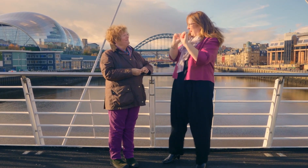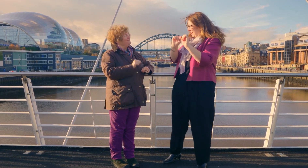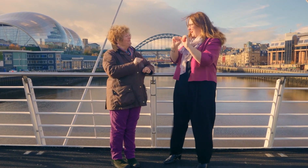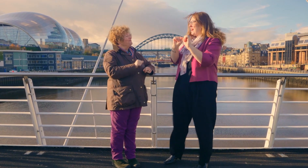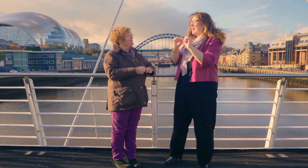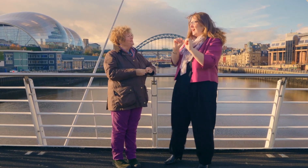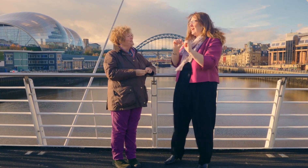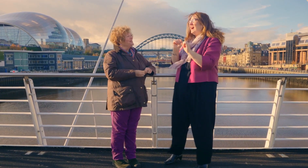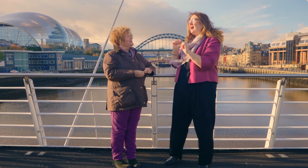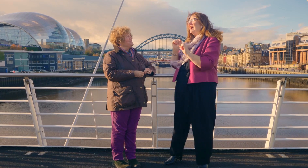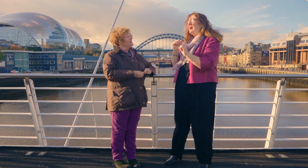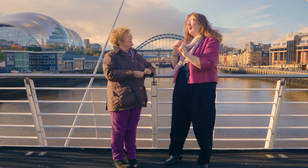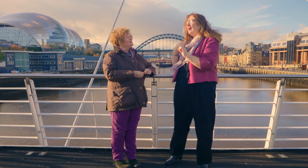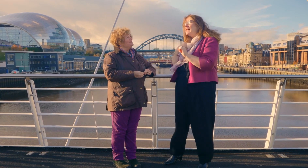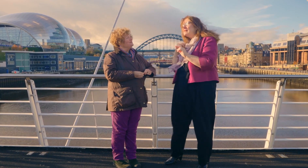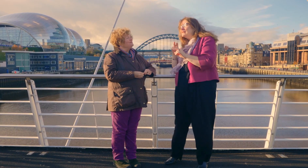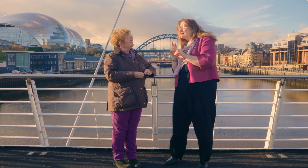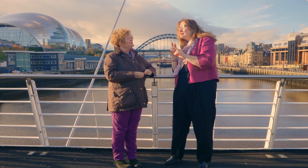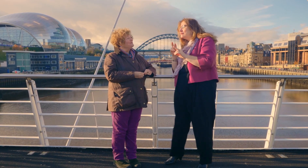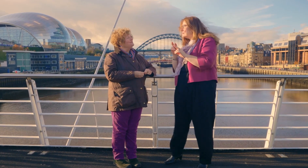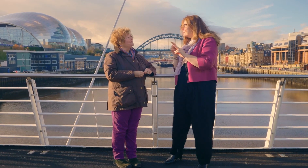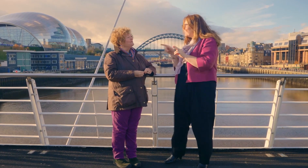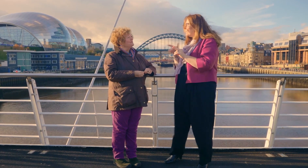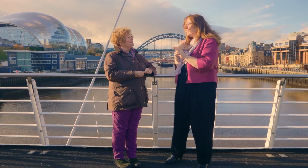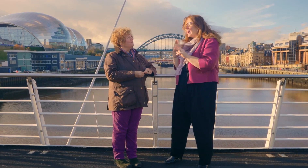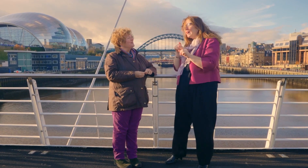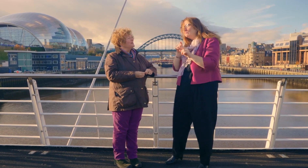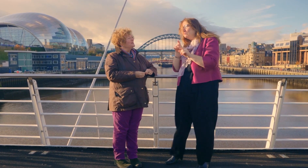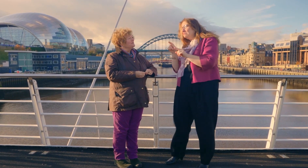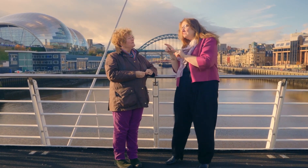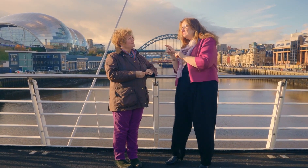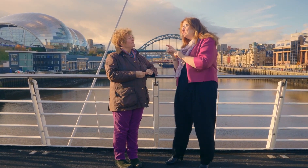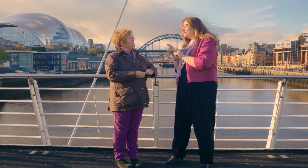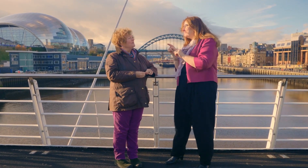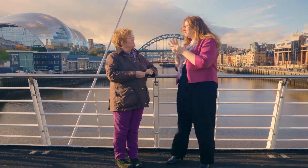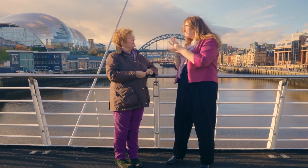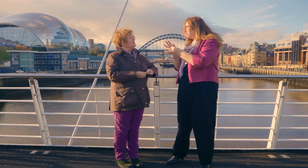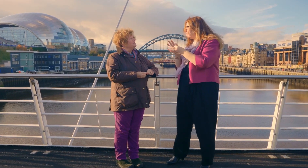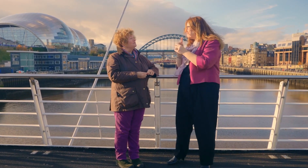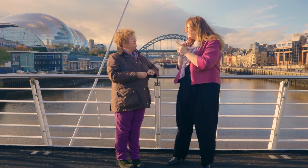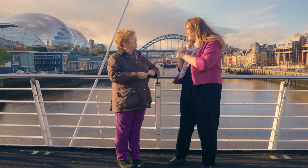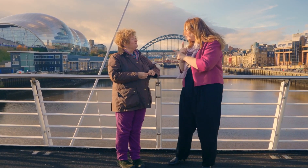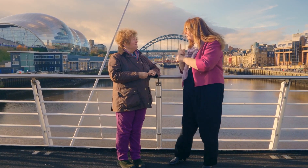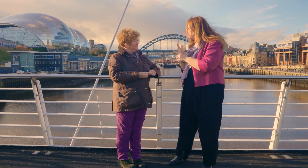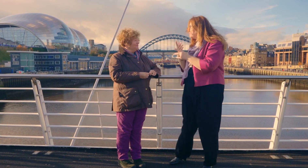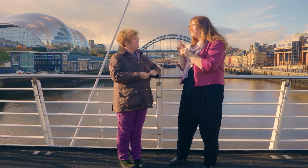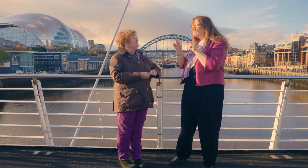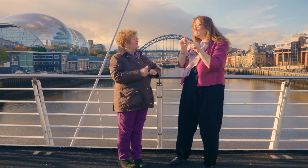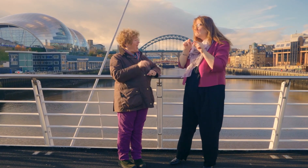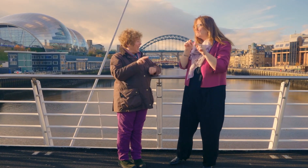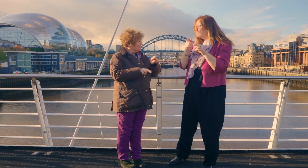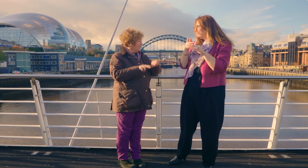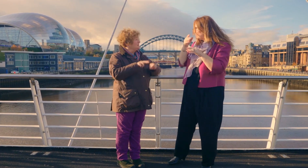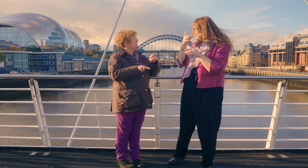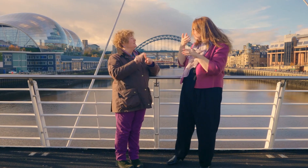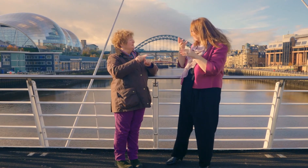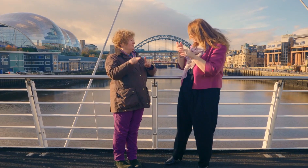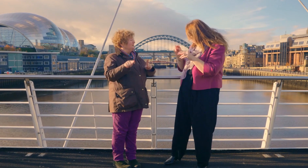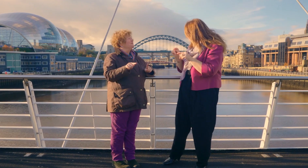That's right. Like you, when I glanced around the room, I could see teachers... Assessors. - Yes.